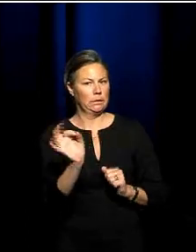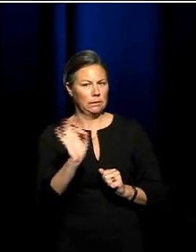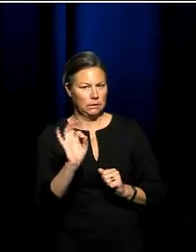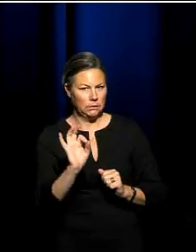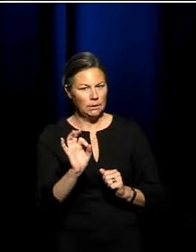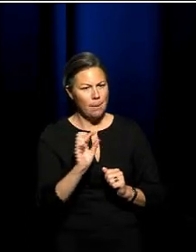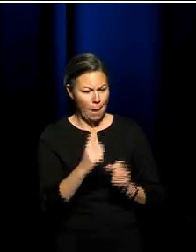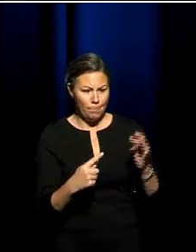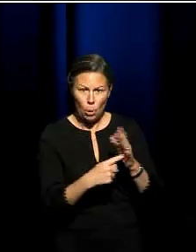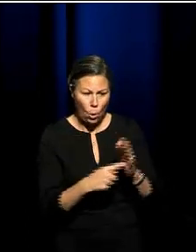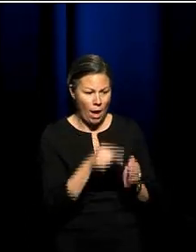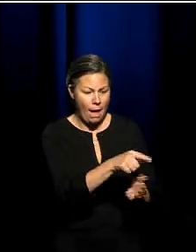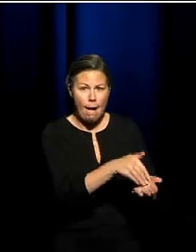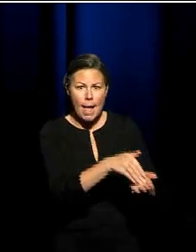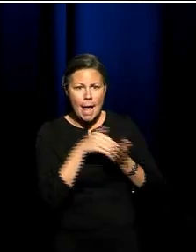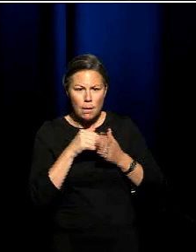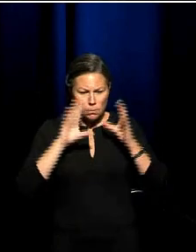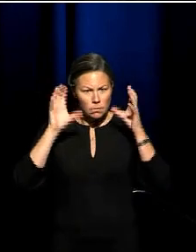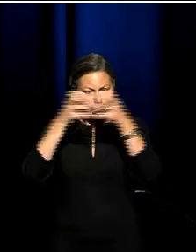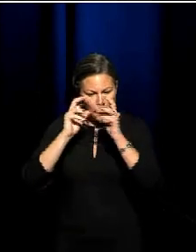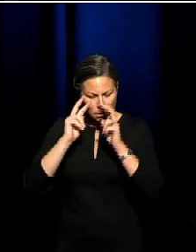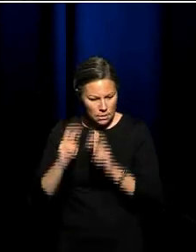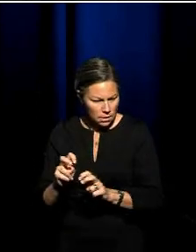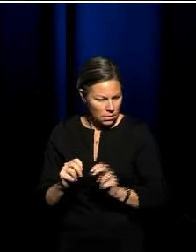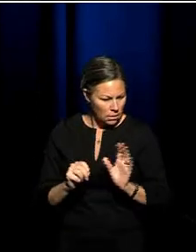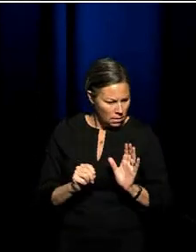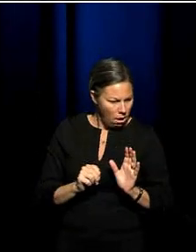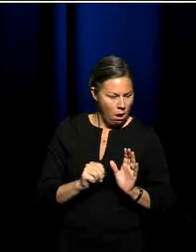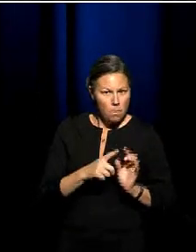supplementary means for the Commission to gather information. Some people